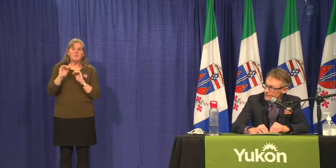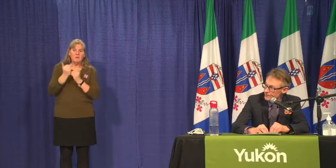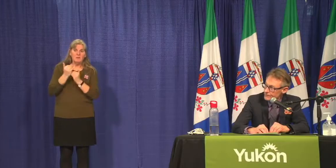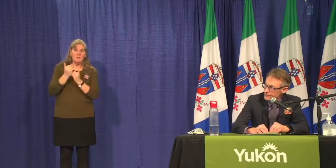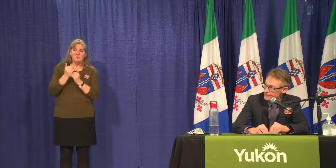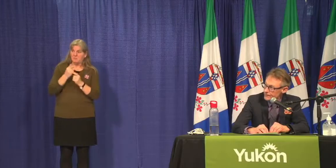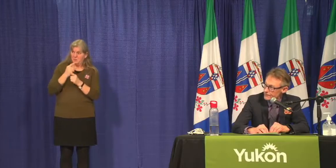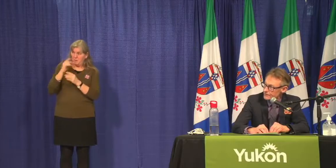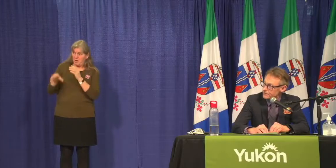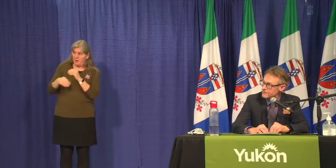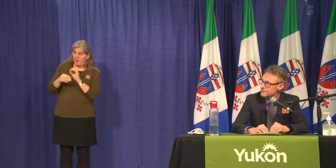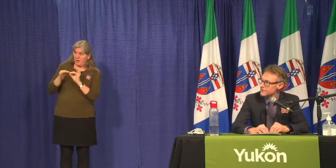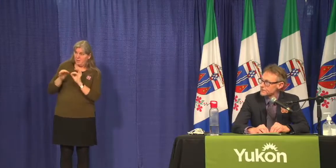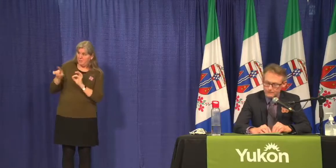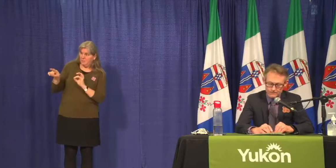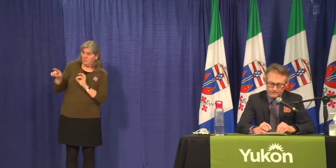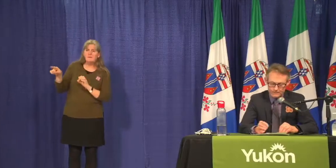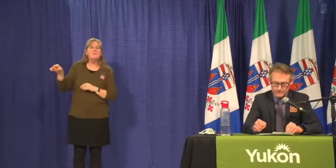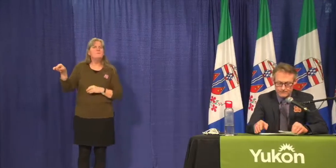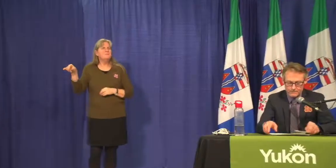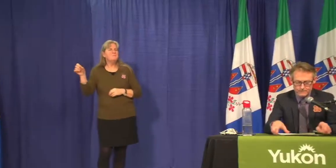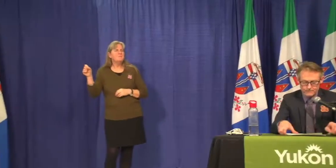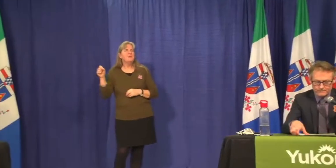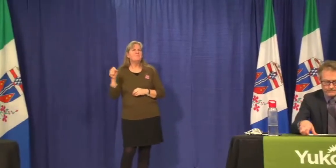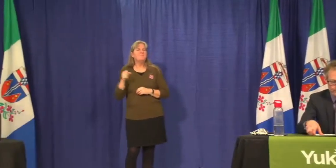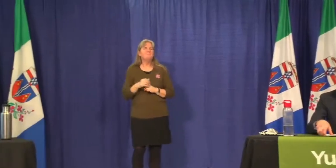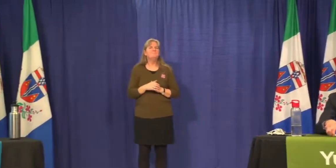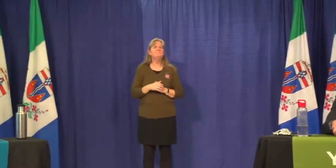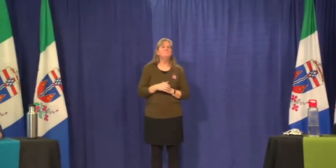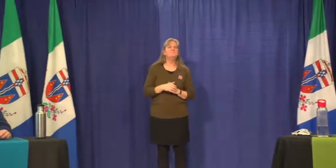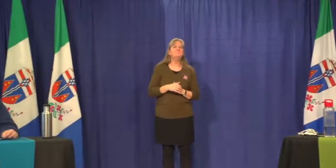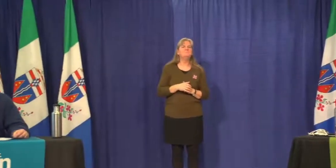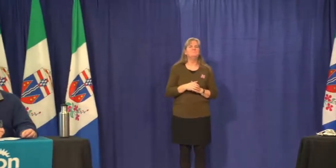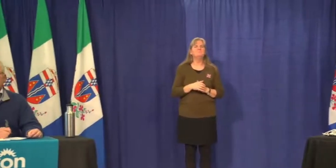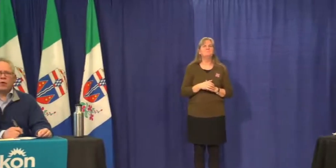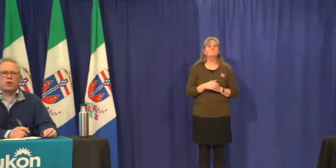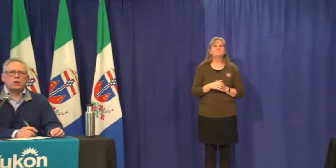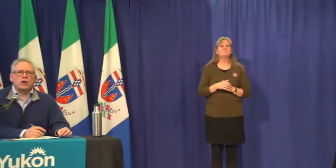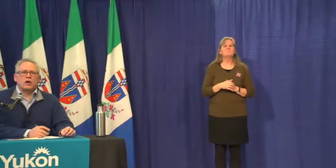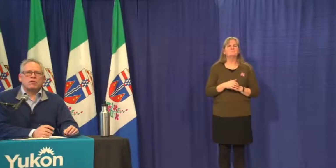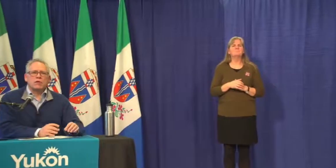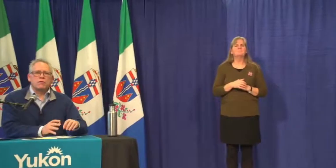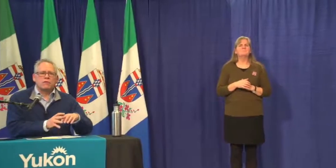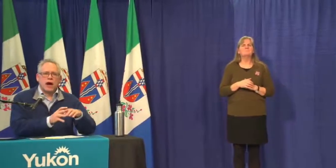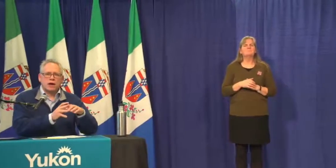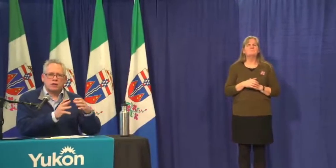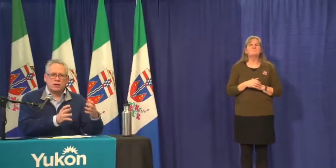Minister Streicker, anything to add? I will just add that the